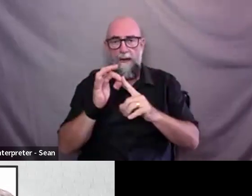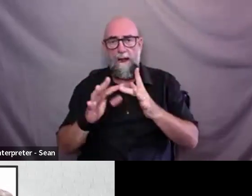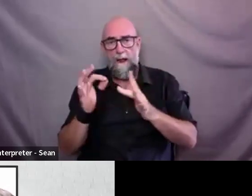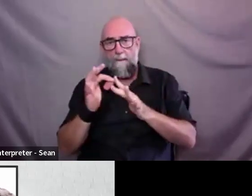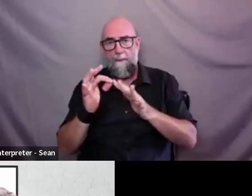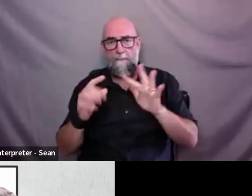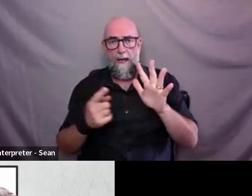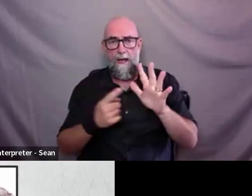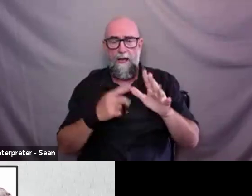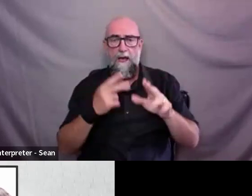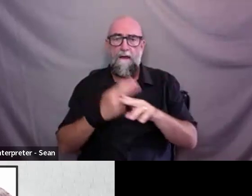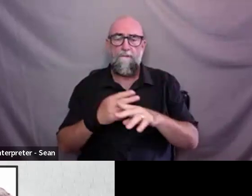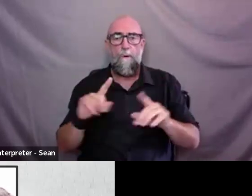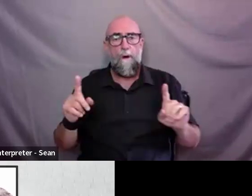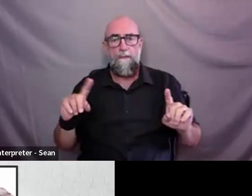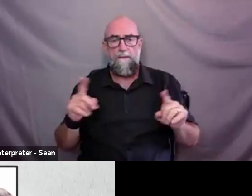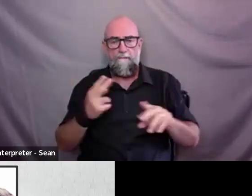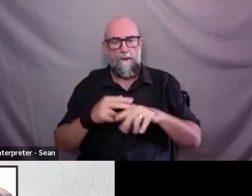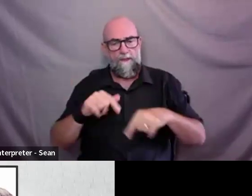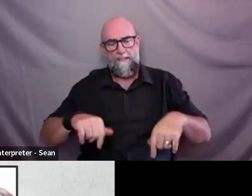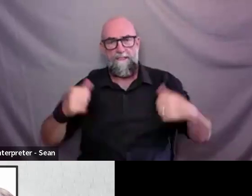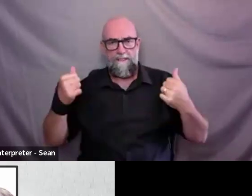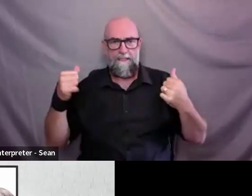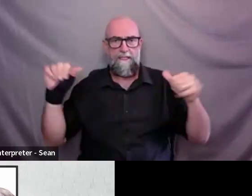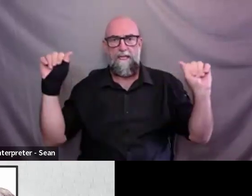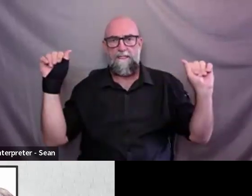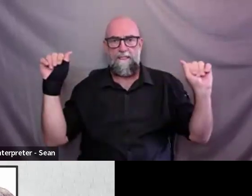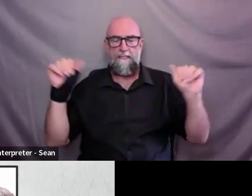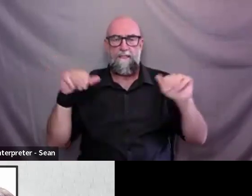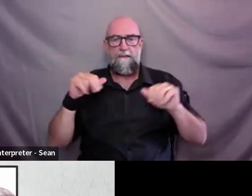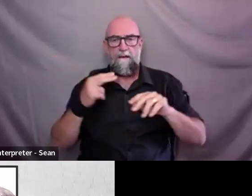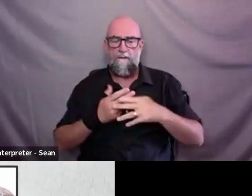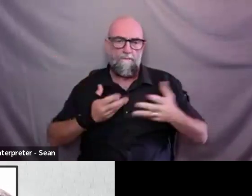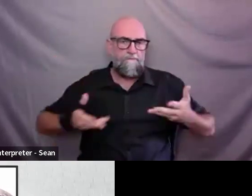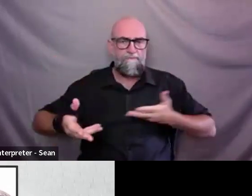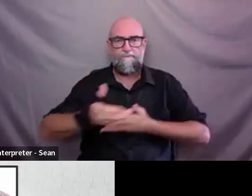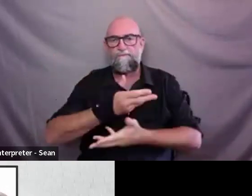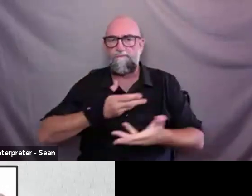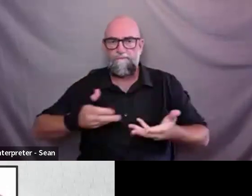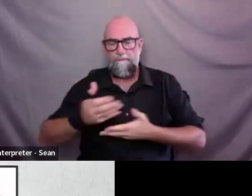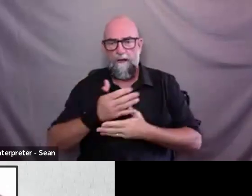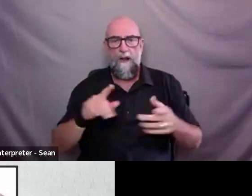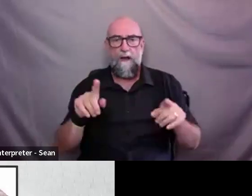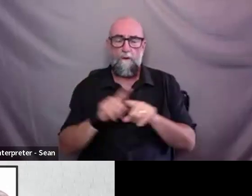, a very good skill to have any arts sector we needed to prerecord this instead of do it